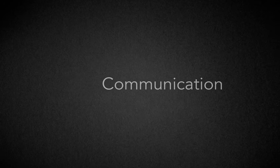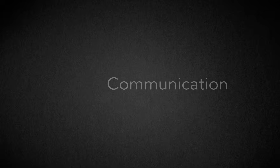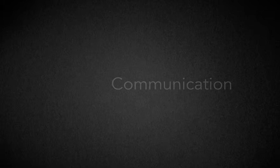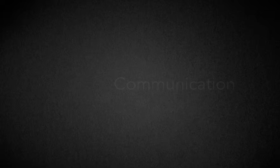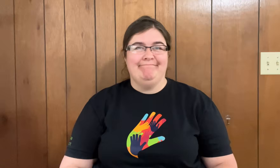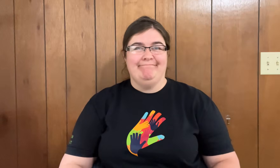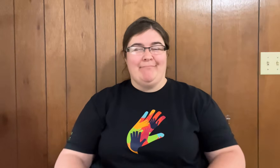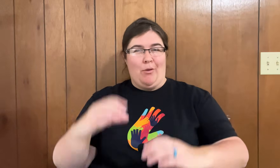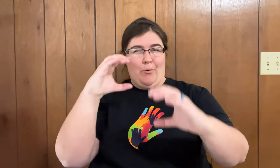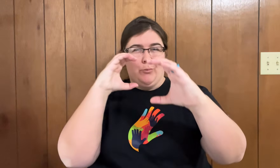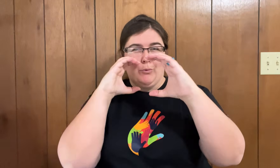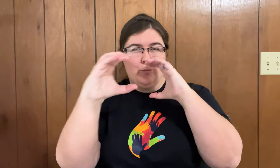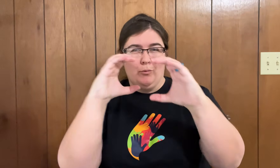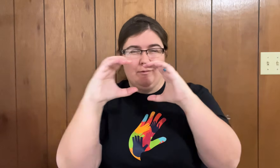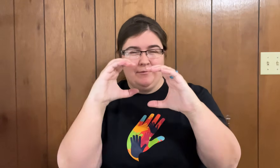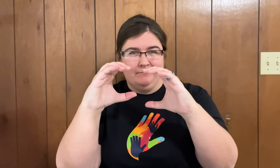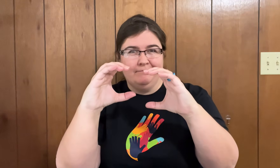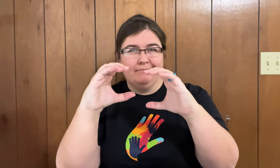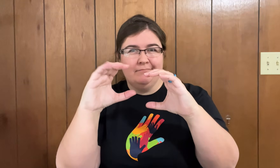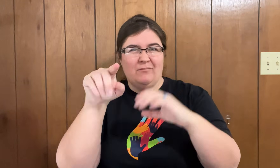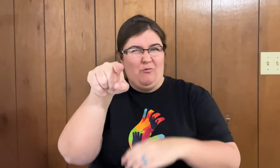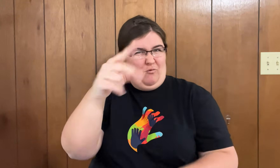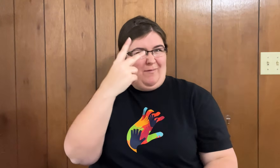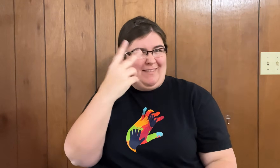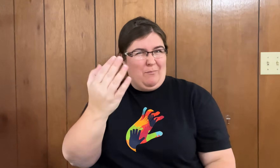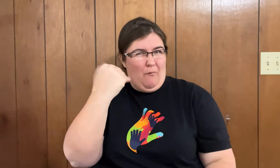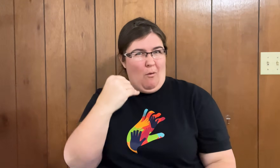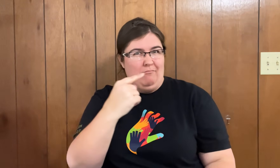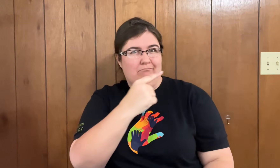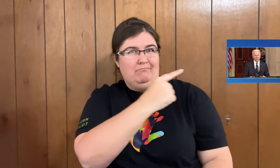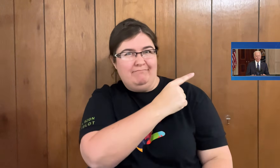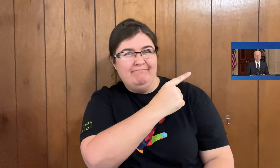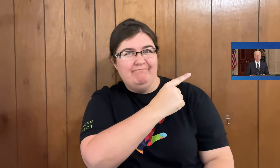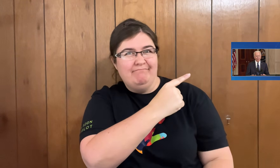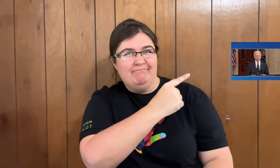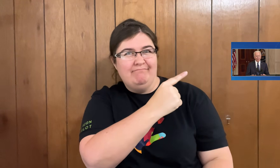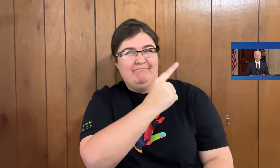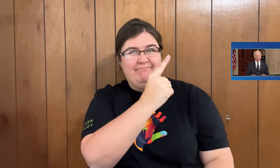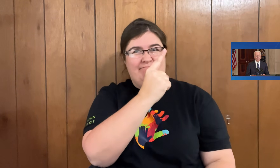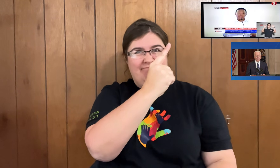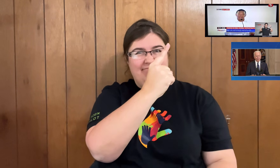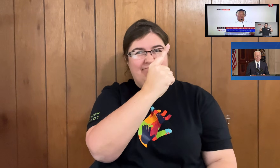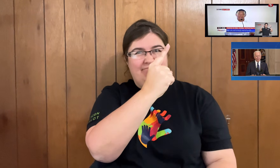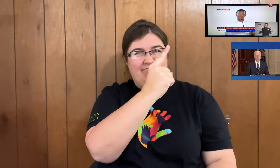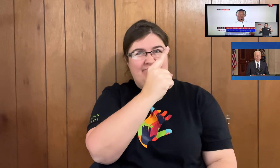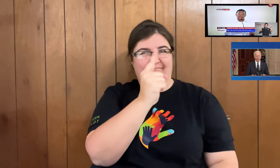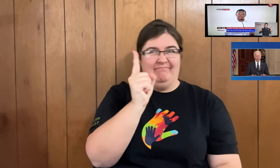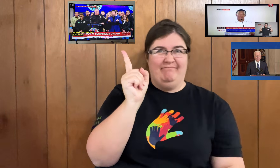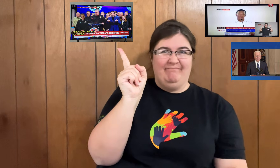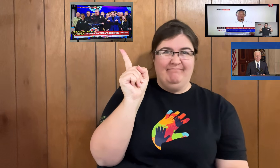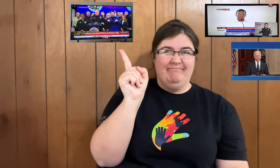Communication You've seen these before: interpretation for the White House, for the news,